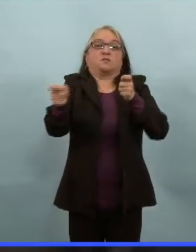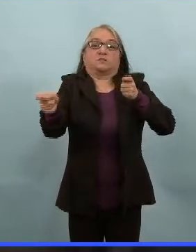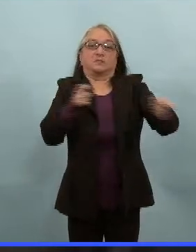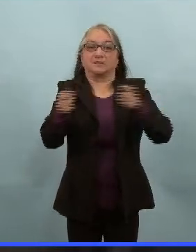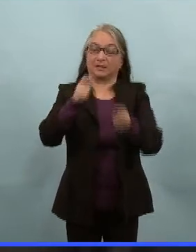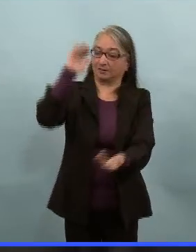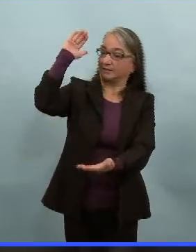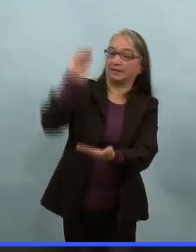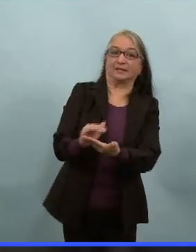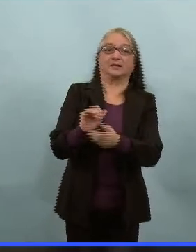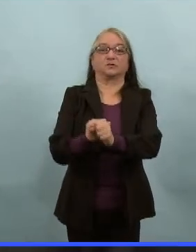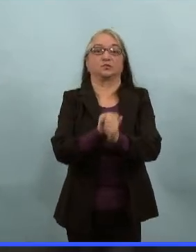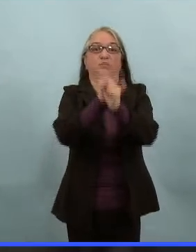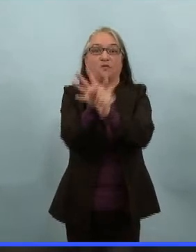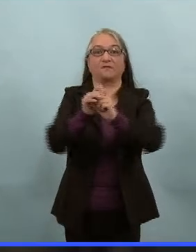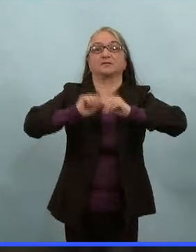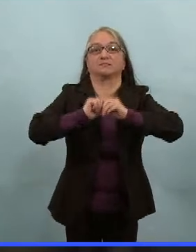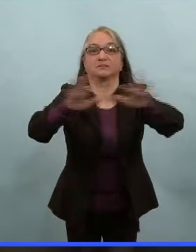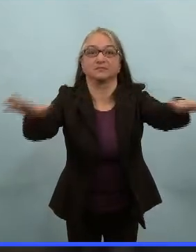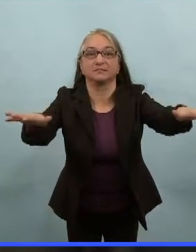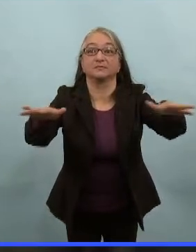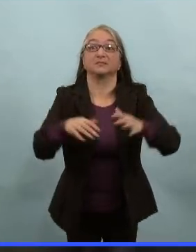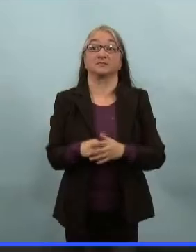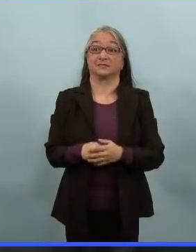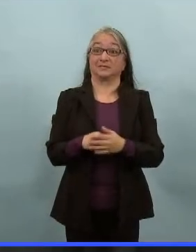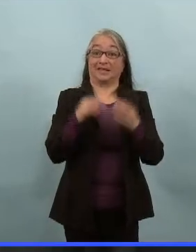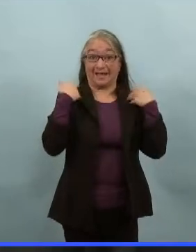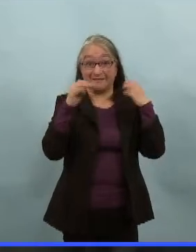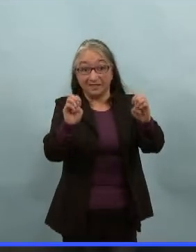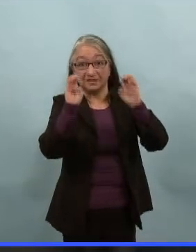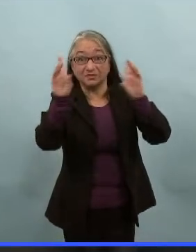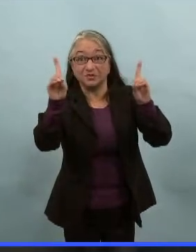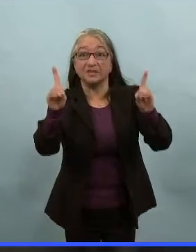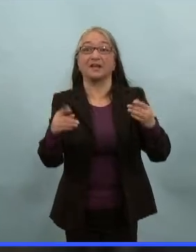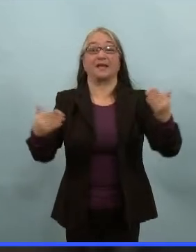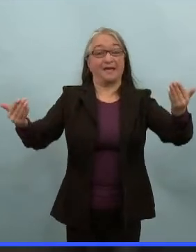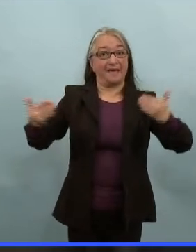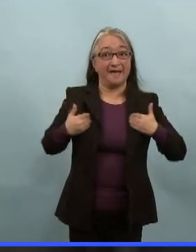we have education we have lots of material available we have fundamentals we have ideas